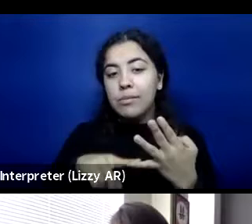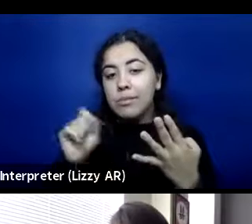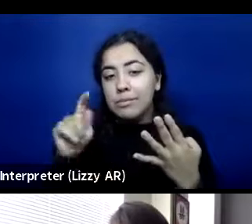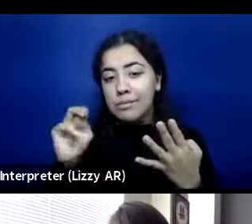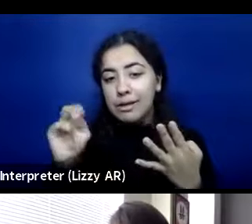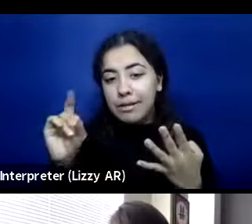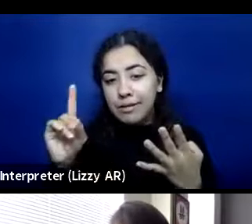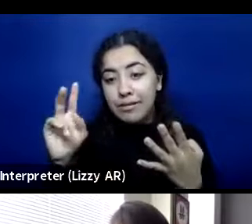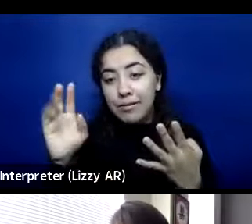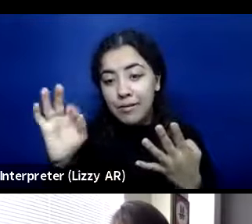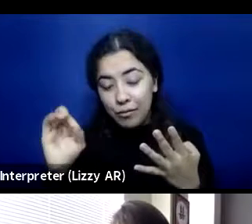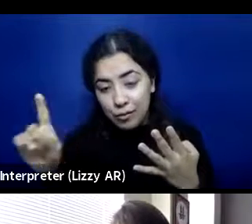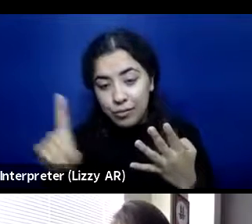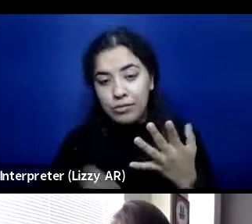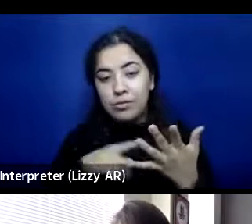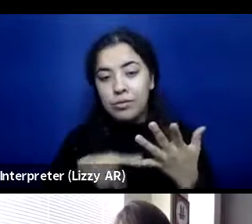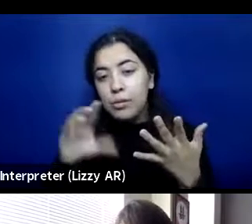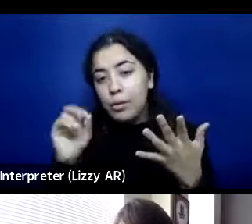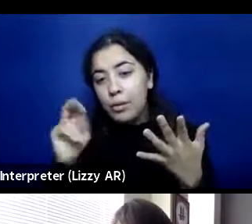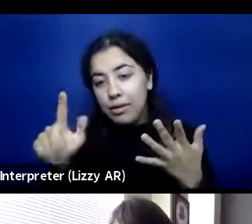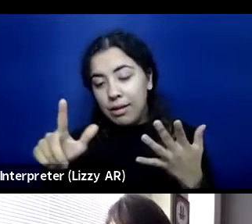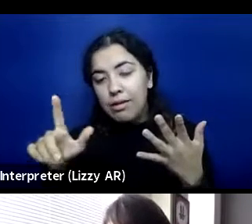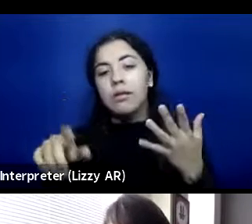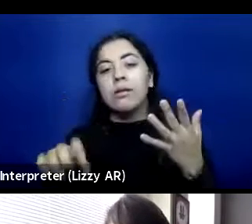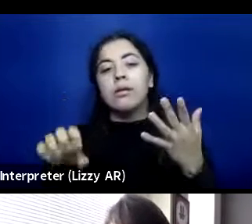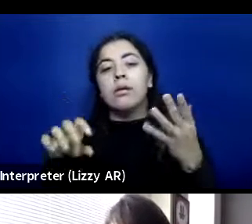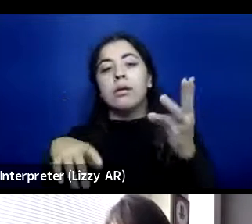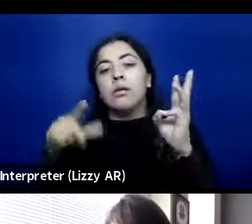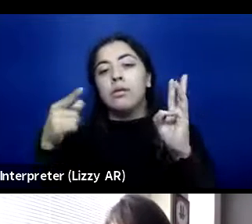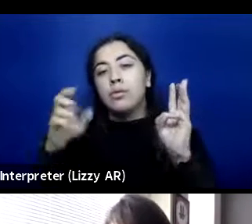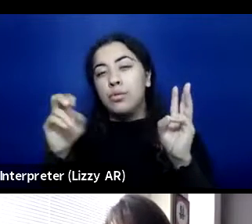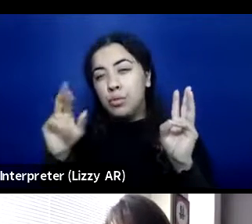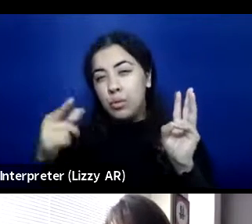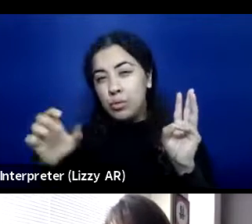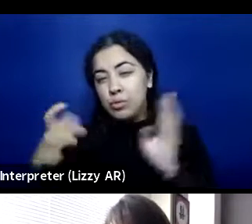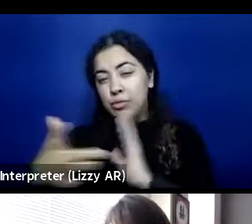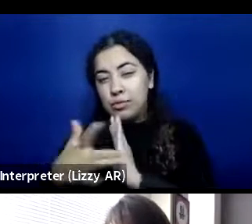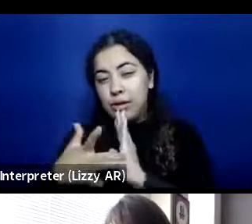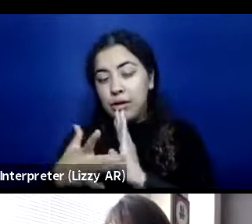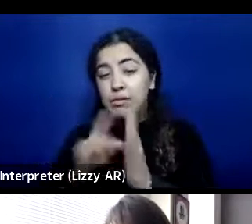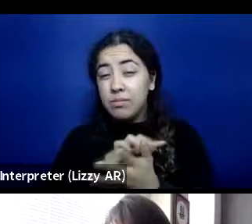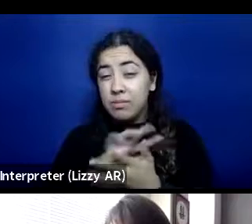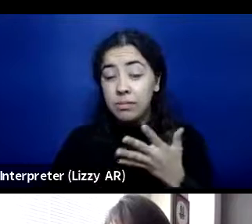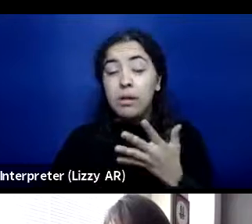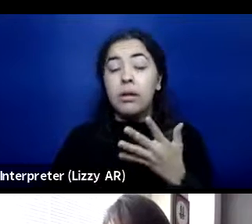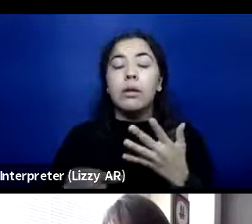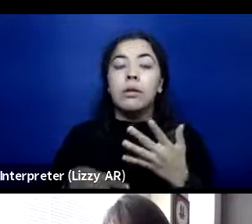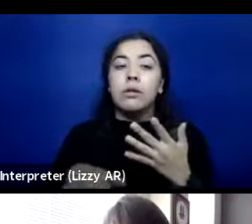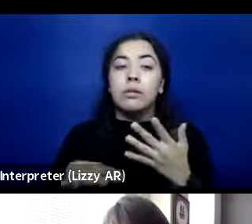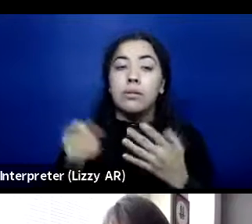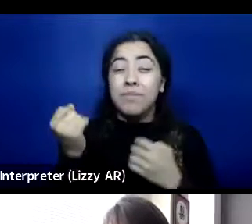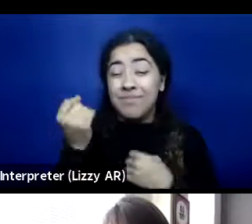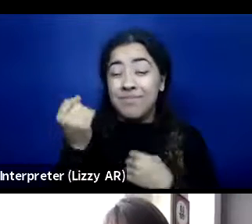The challenge we identified is that accessibility is often not taught in computer science, design, and user experience degree programs.